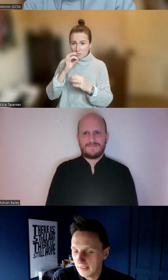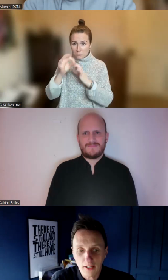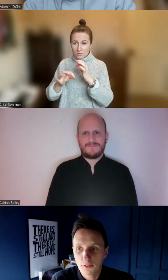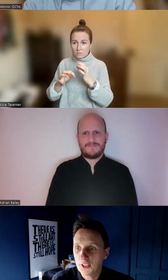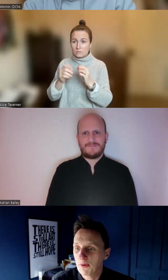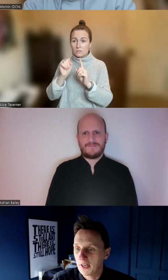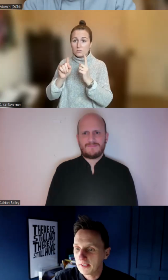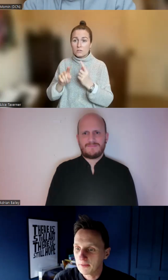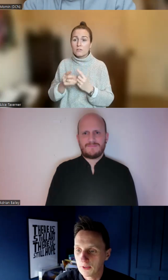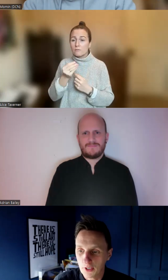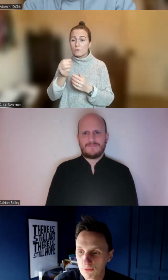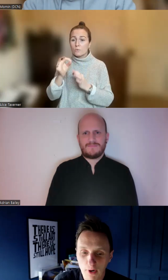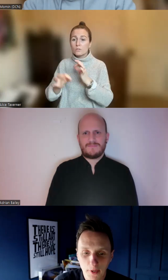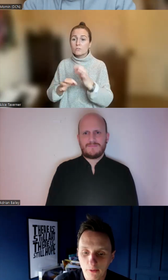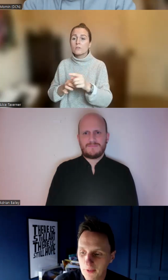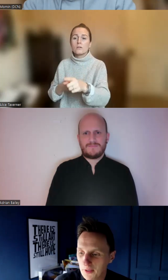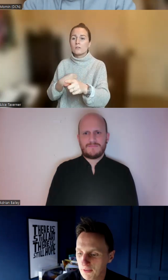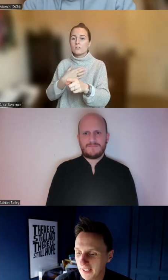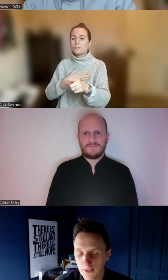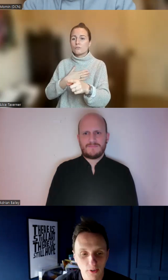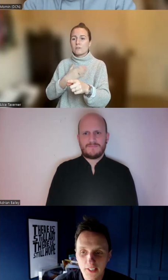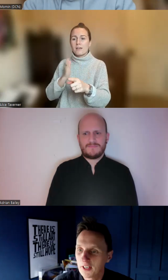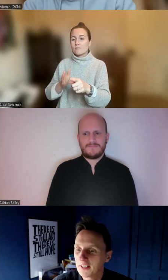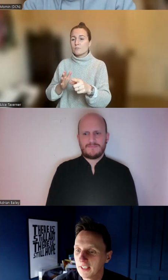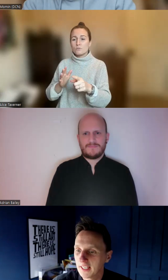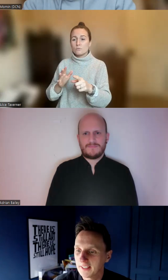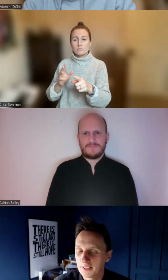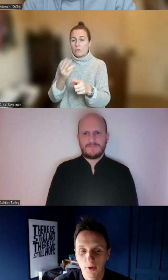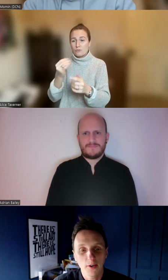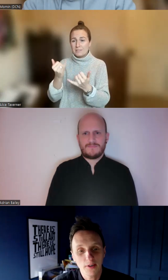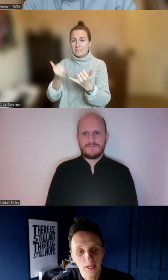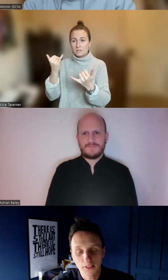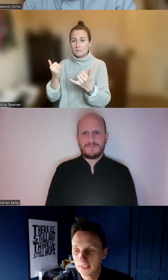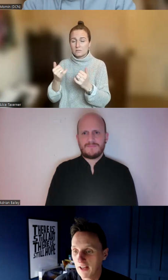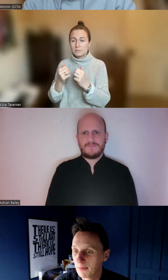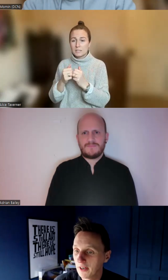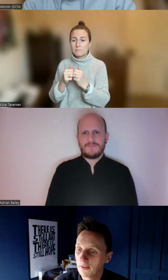Unfortunately, we've got to wrap it up before 3:00, so we've got literally 30 seconds but just to let everybody know,